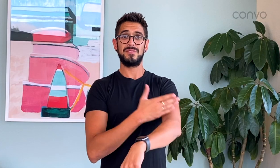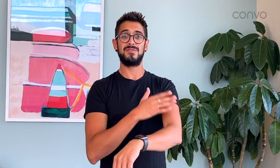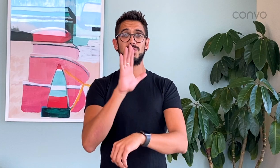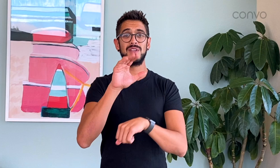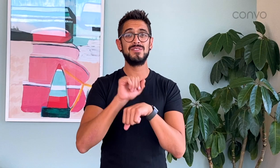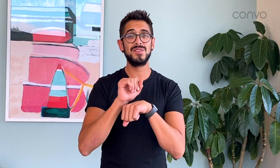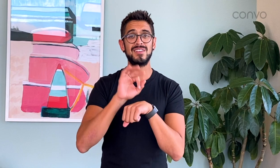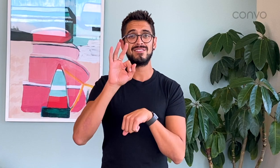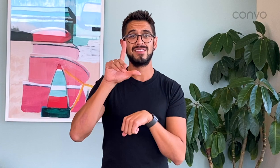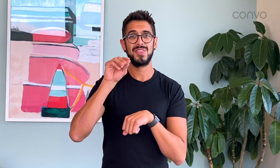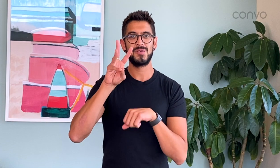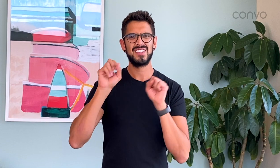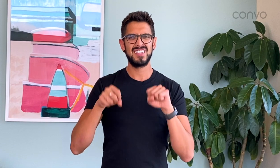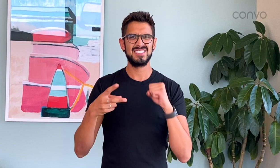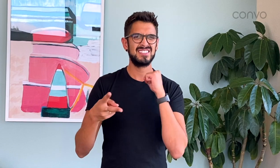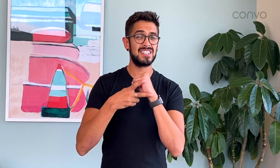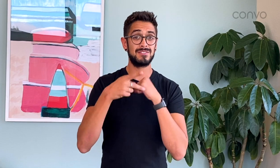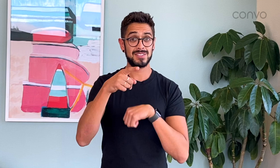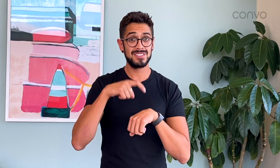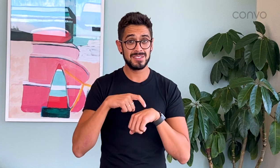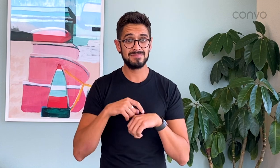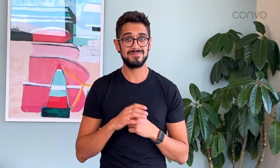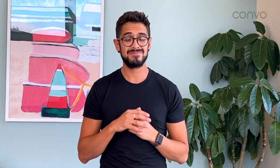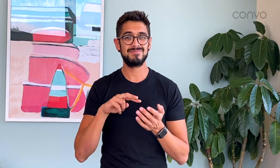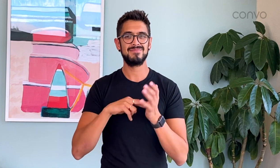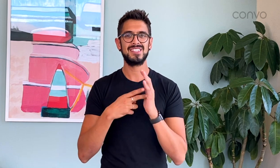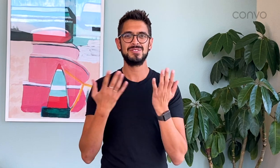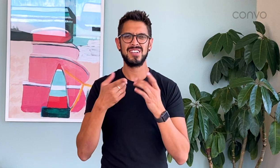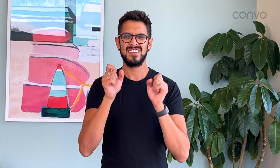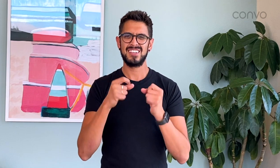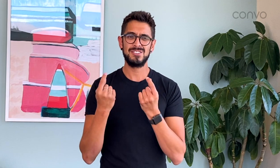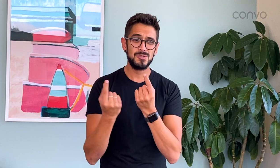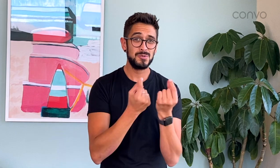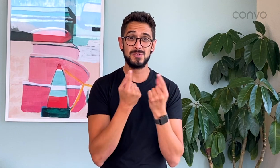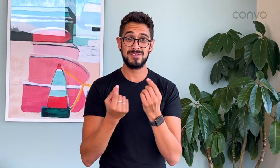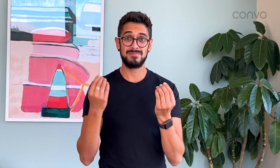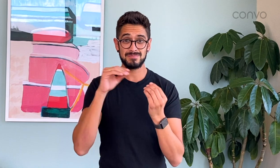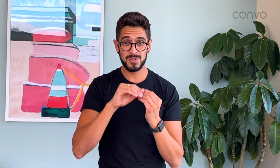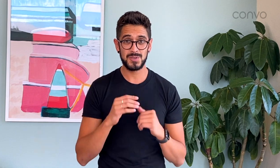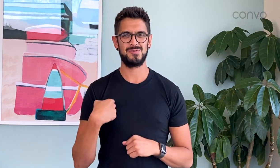Improving your workflow can save you time, meaning you can be more productive.